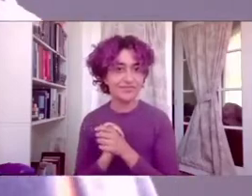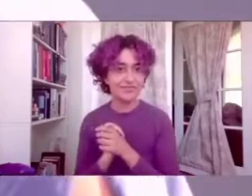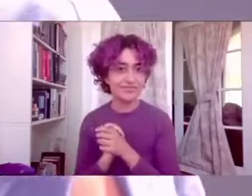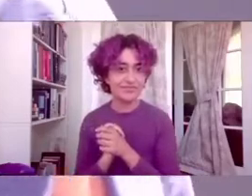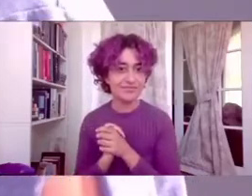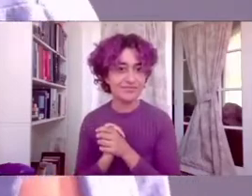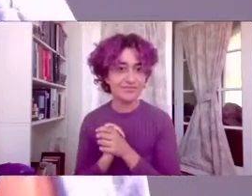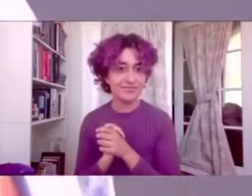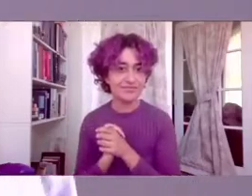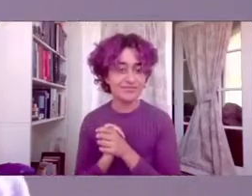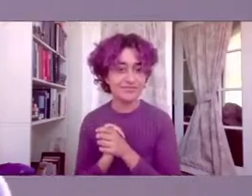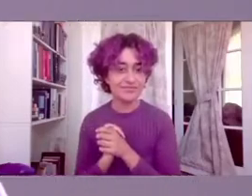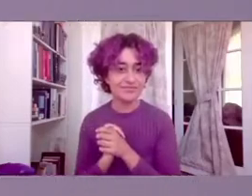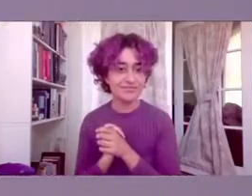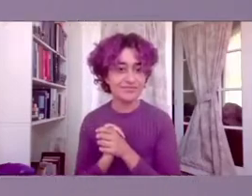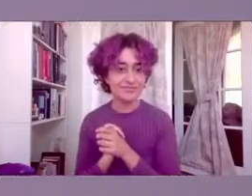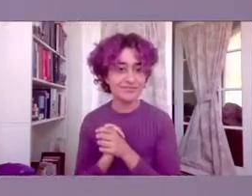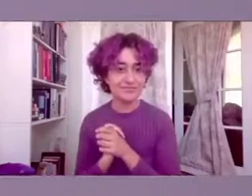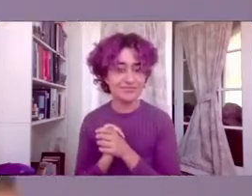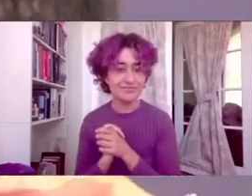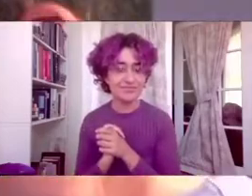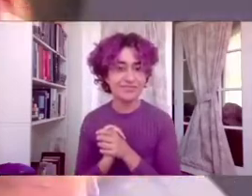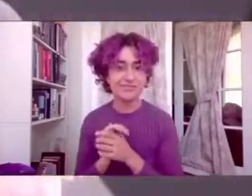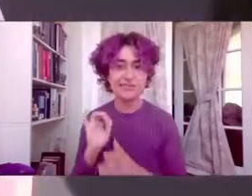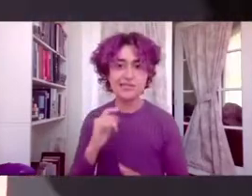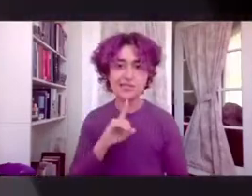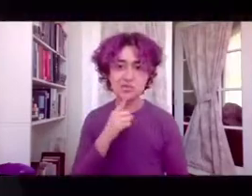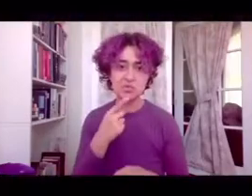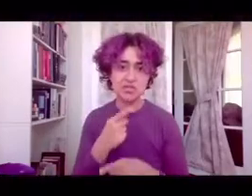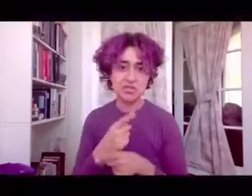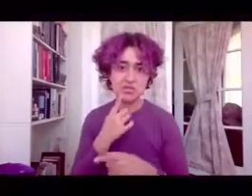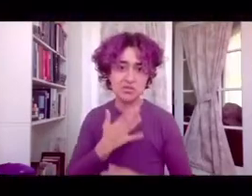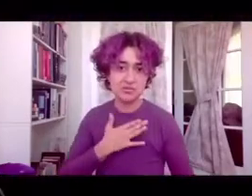This is really hard to admit,